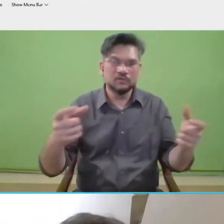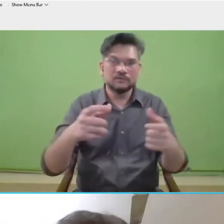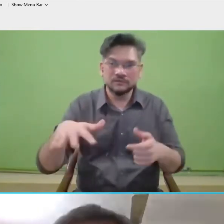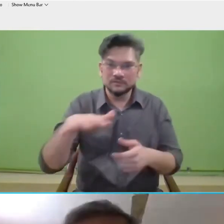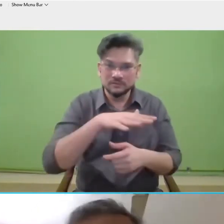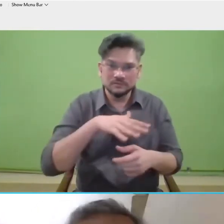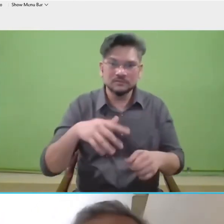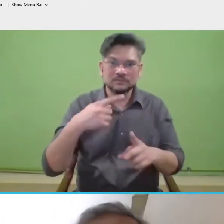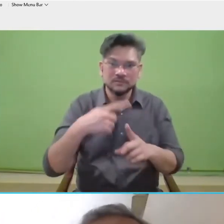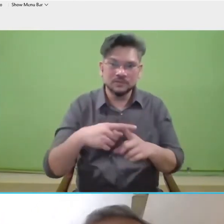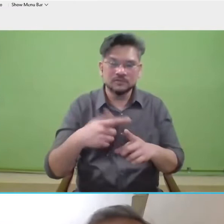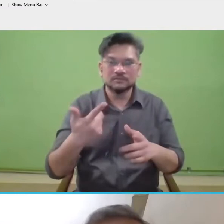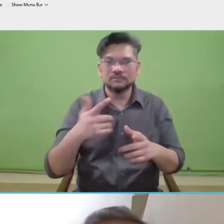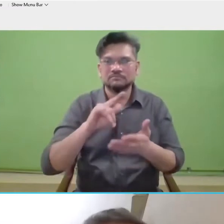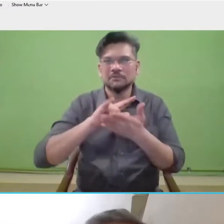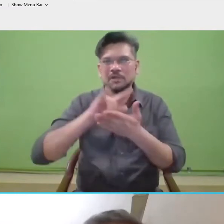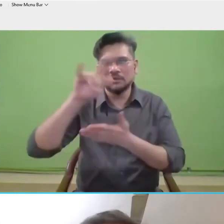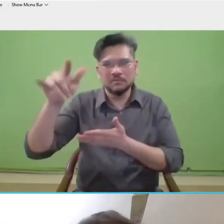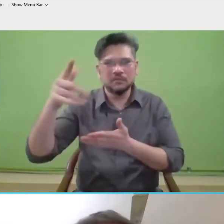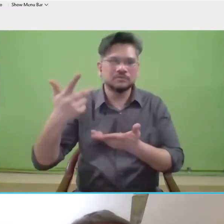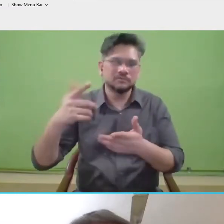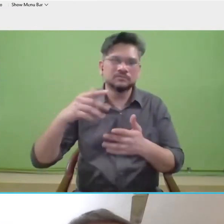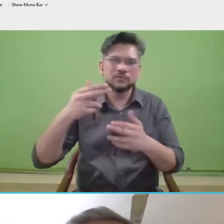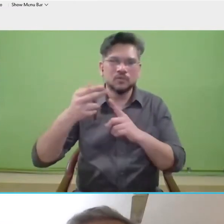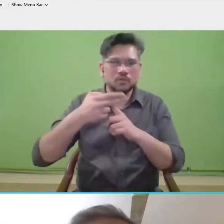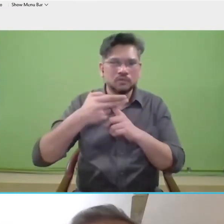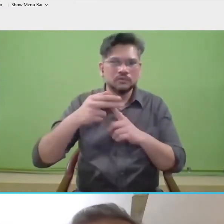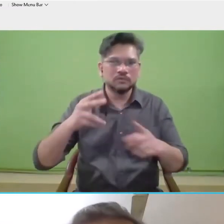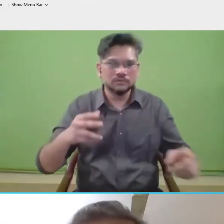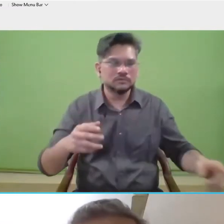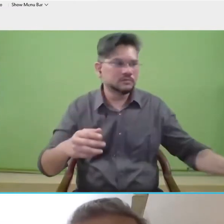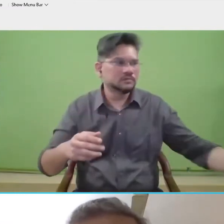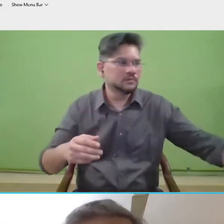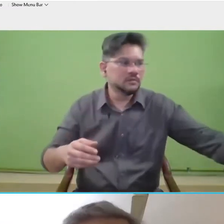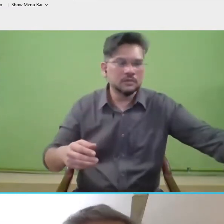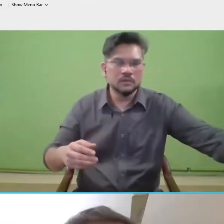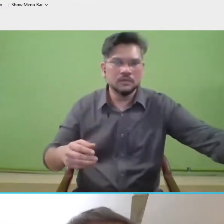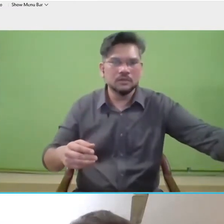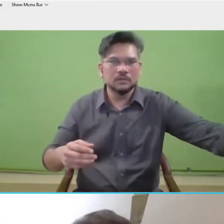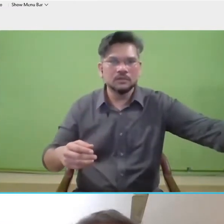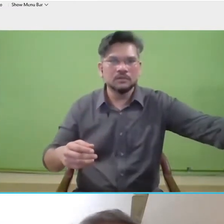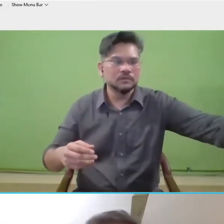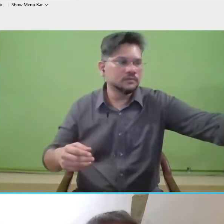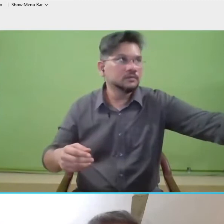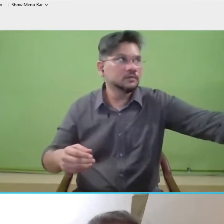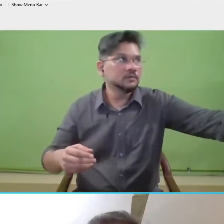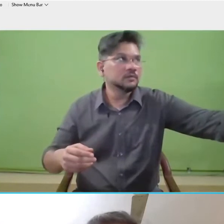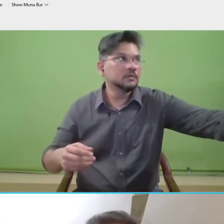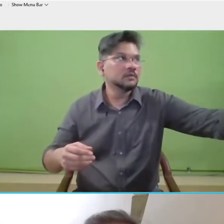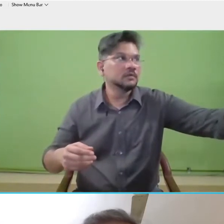and things like airport and hotels and all that people try to figure out each other's language